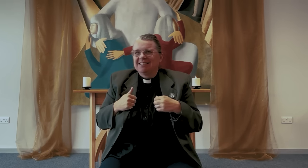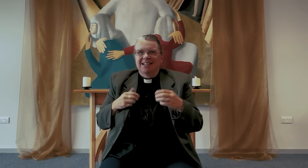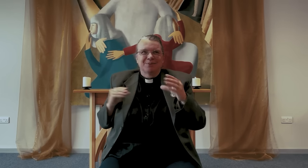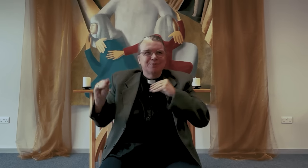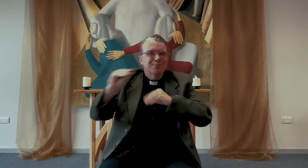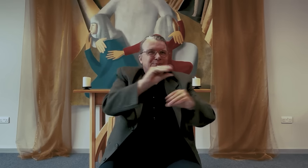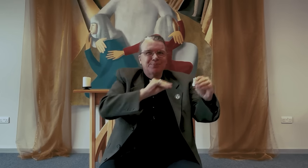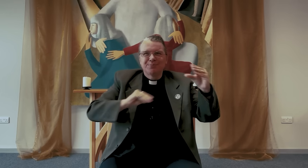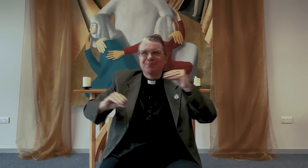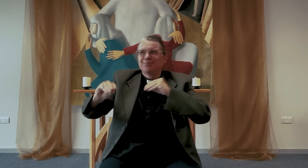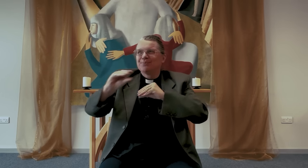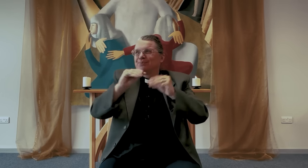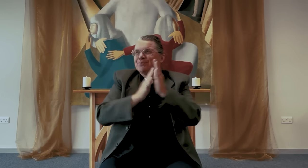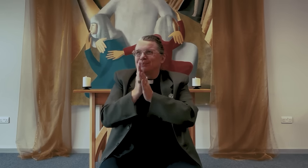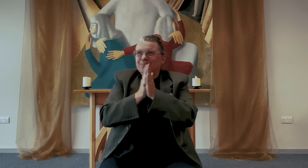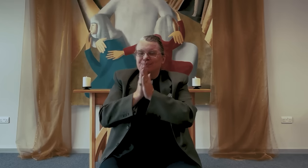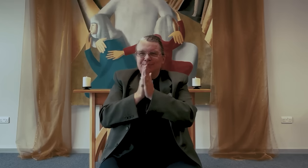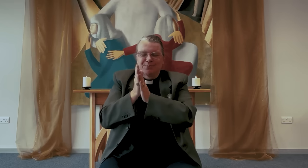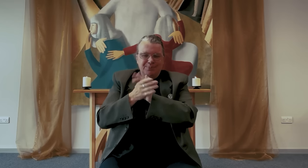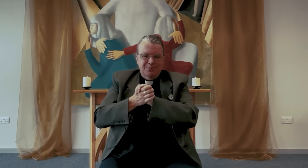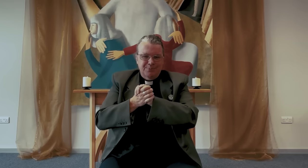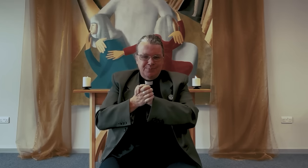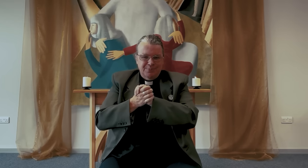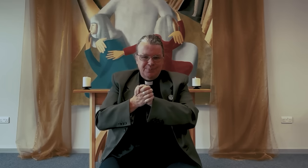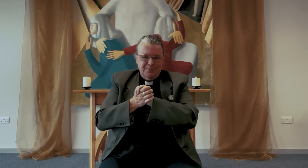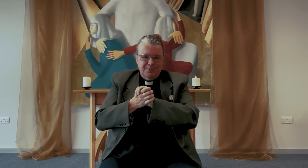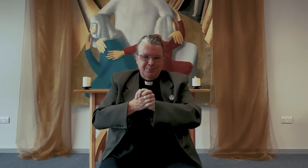The atmosphere is of excited anticipation.